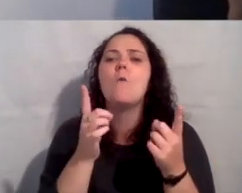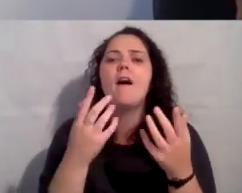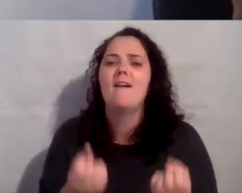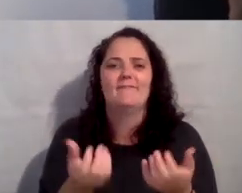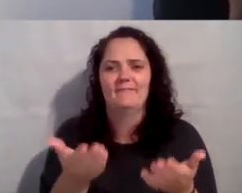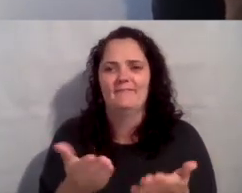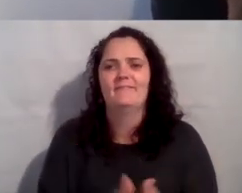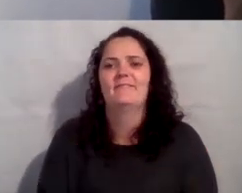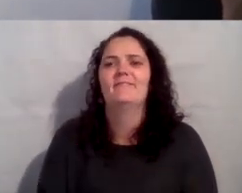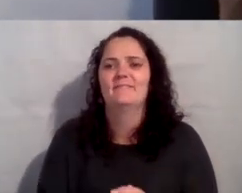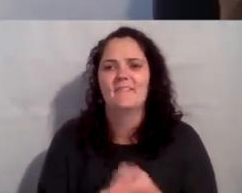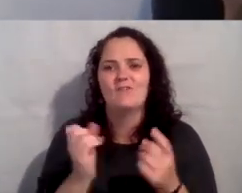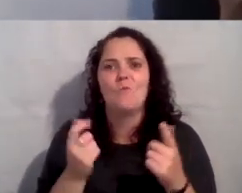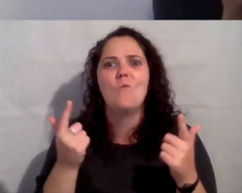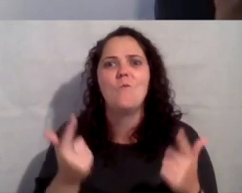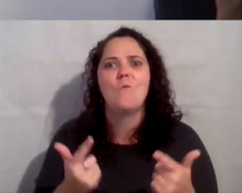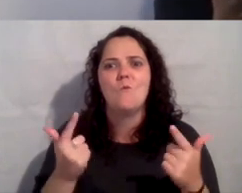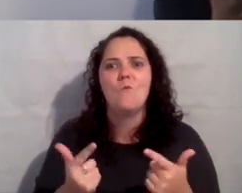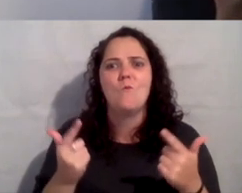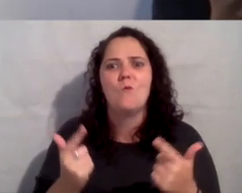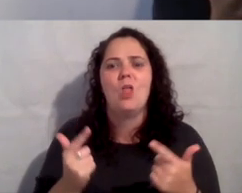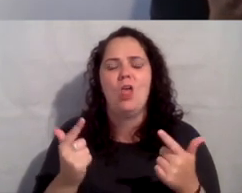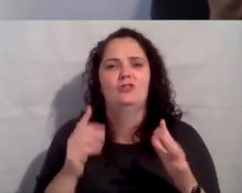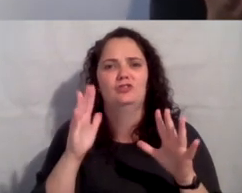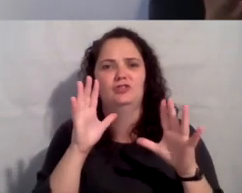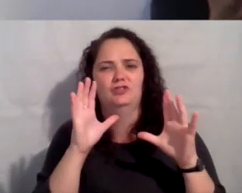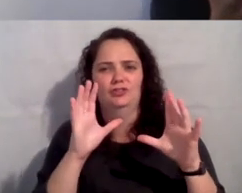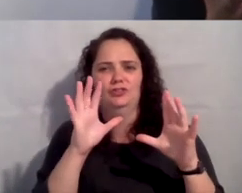you have you should be getting a lot of material